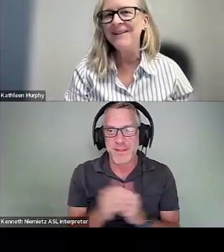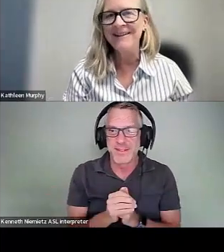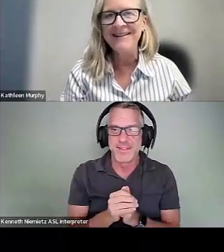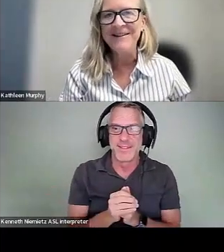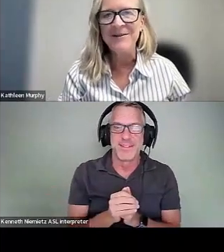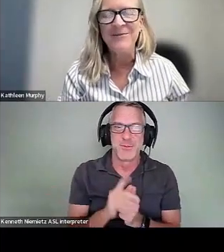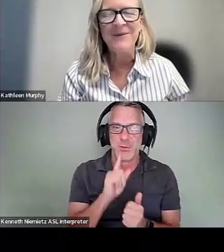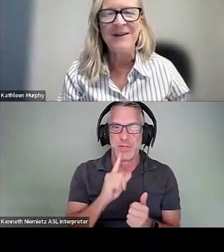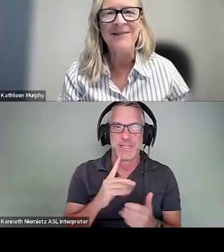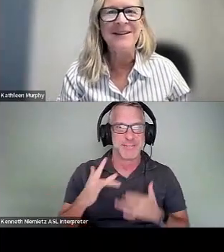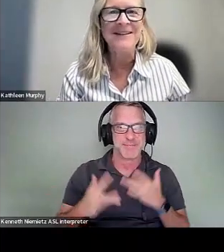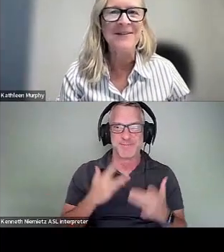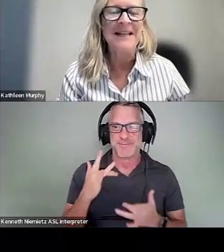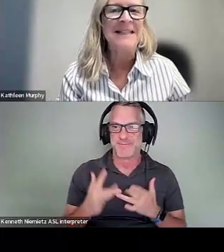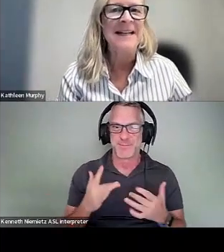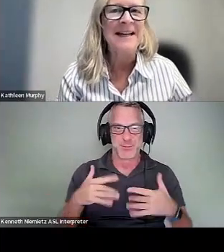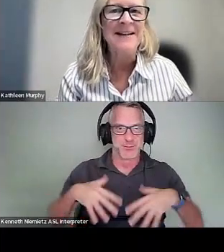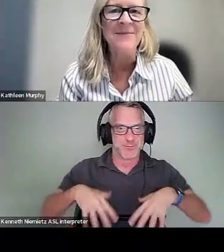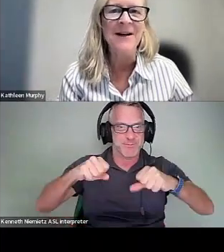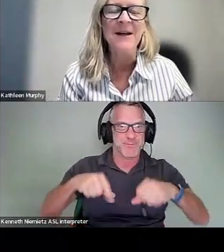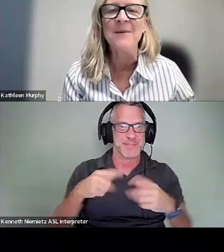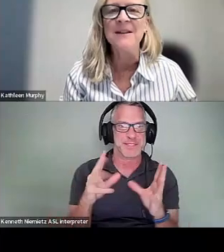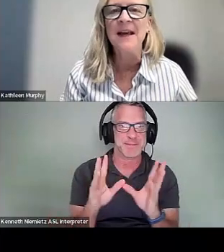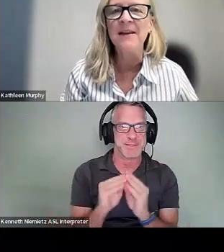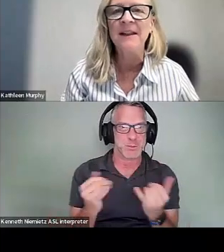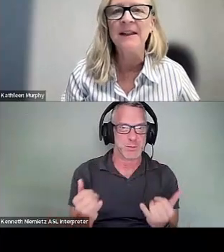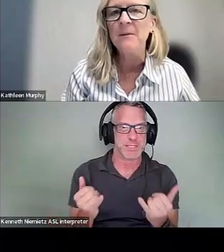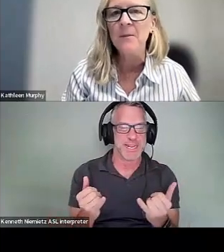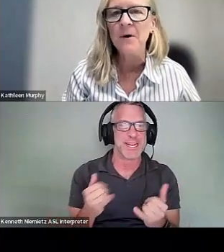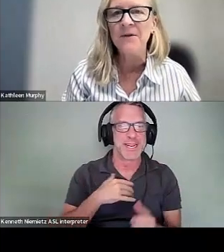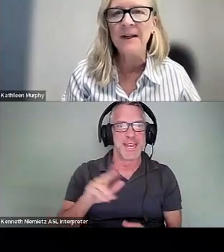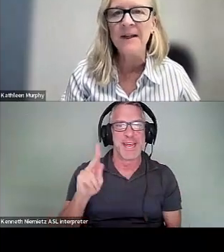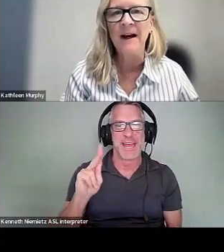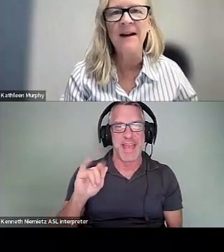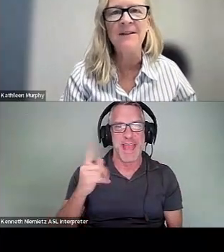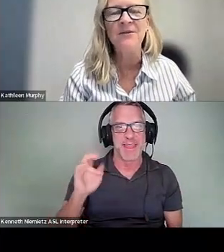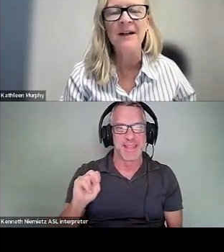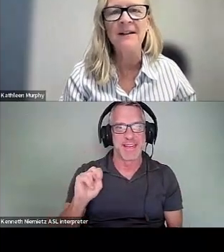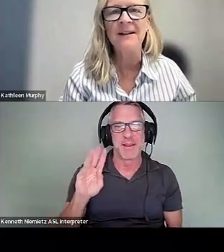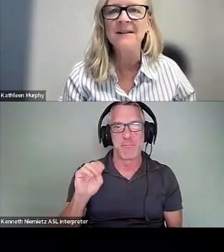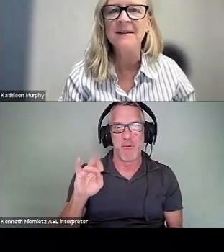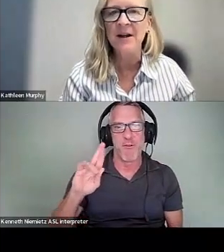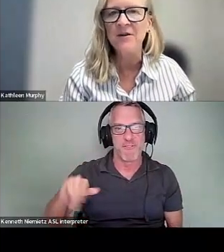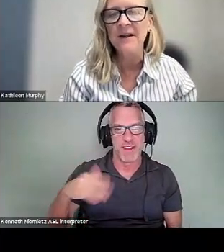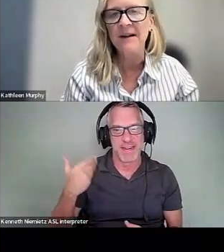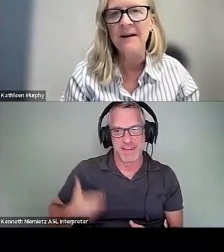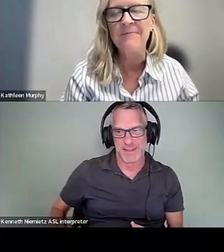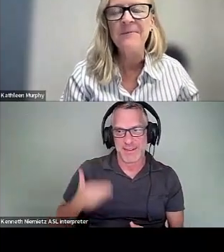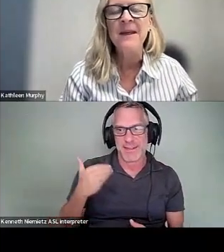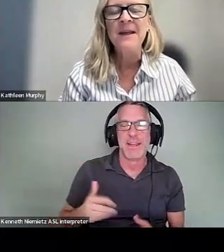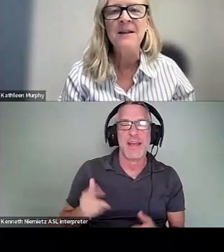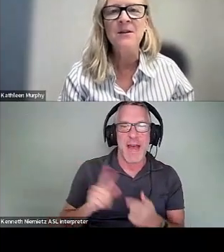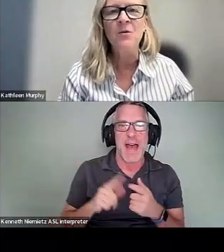delighted to be having this event today. My name is Kathleen Murphy. I direct this center that is